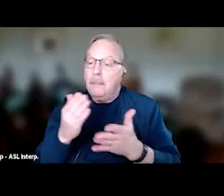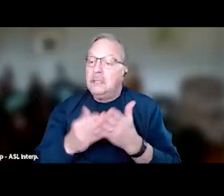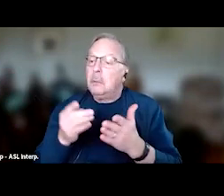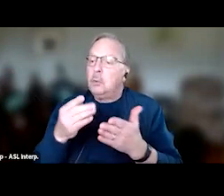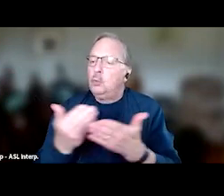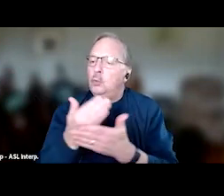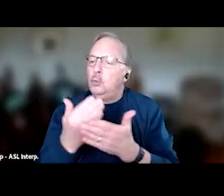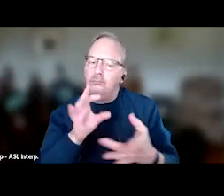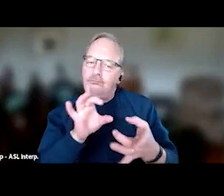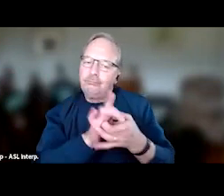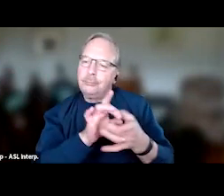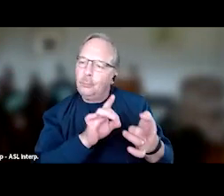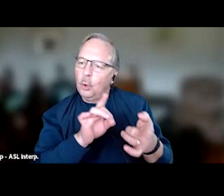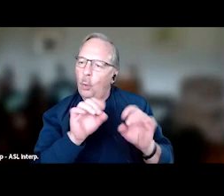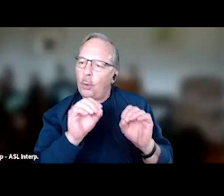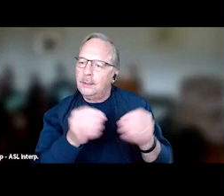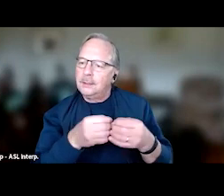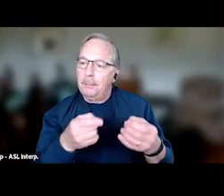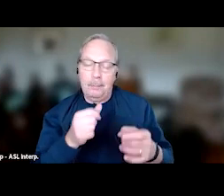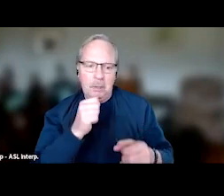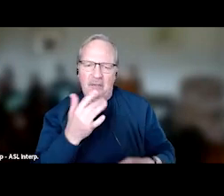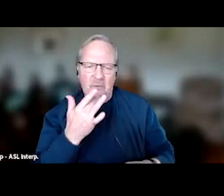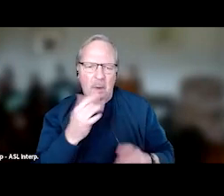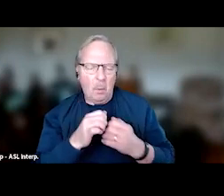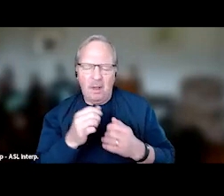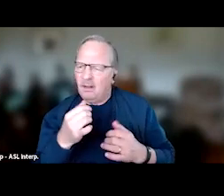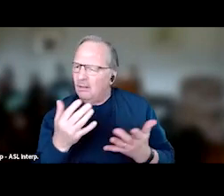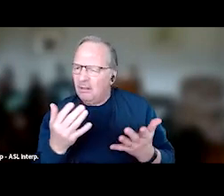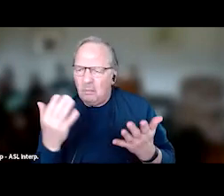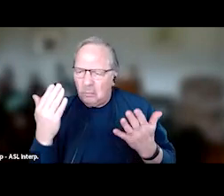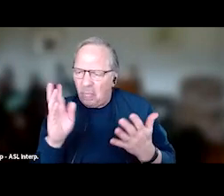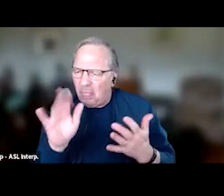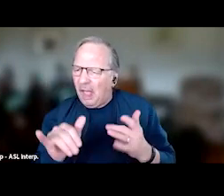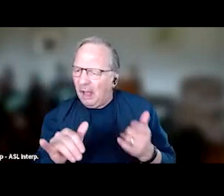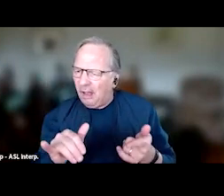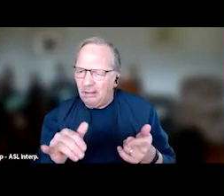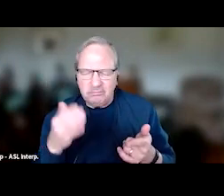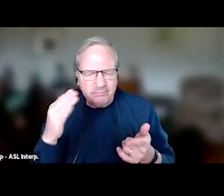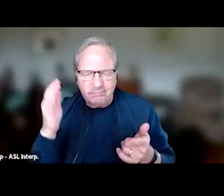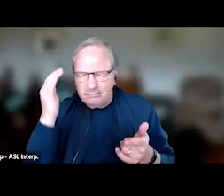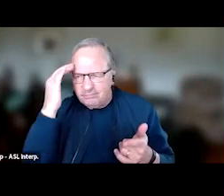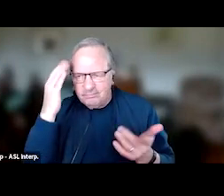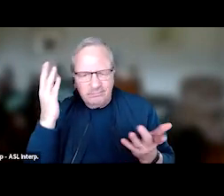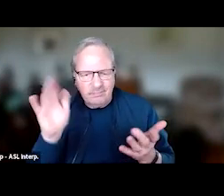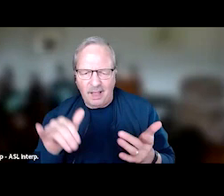and this may be unfamiliar to you. We'll go over this in a little more detail in Session 2.